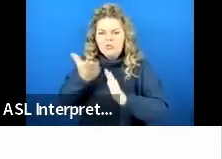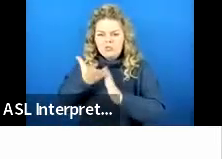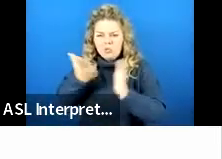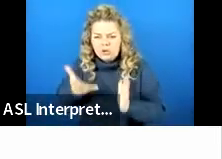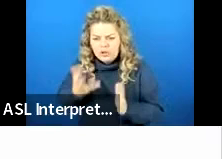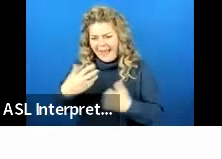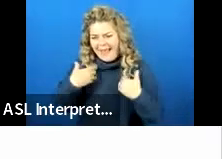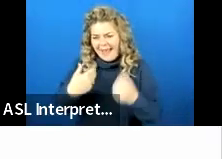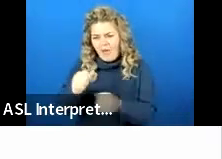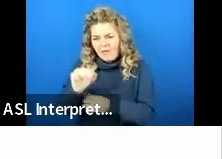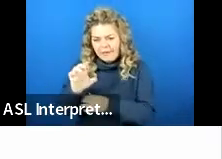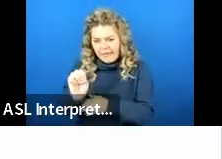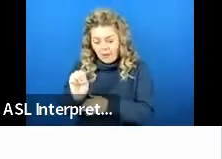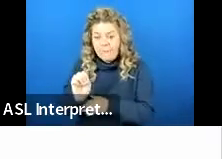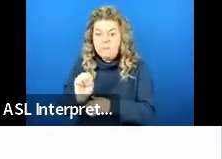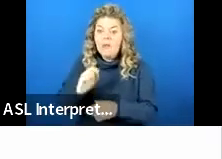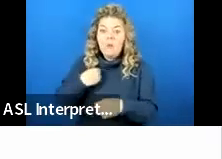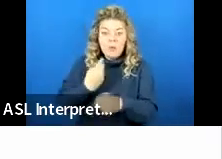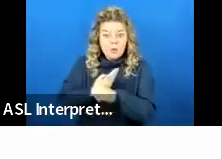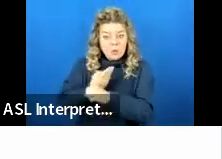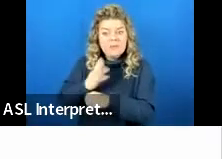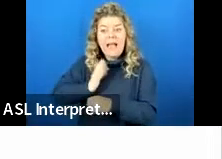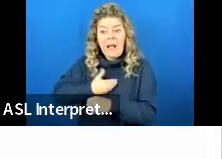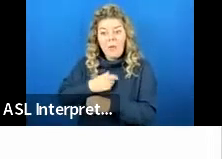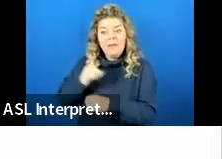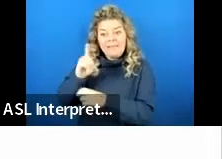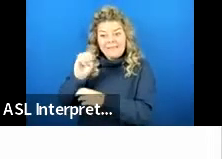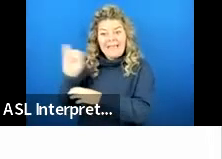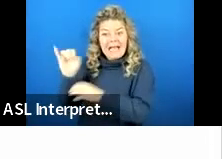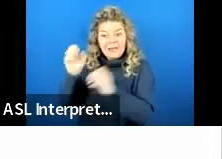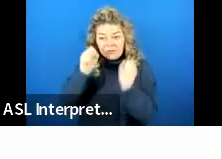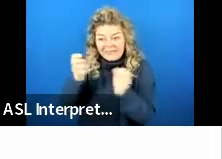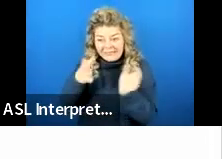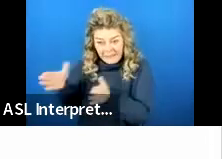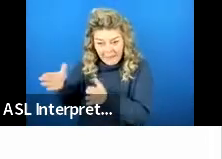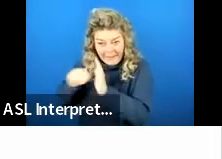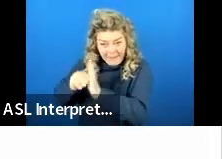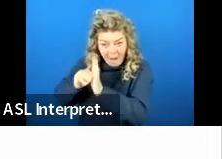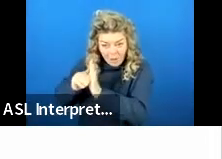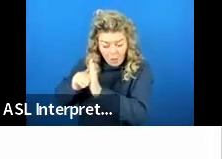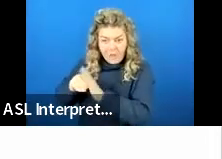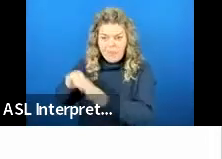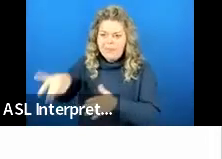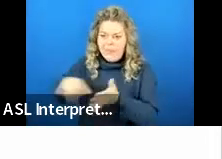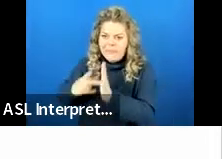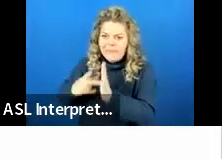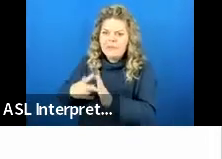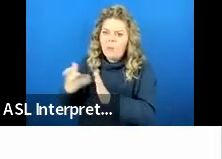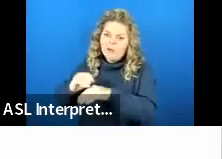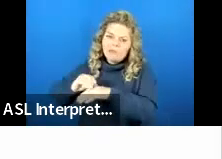Drawing on our DEI strategic plan model, these new efforts seek to affect culture change at U of M